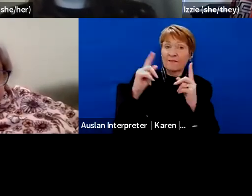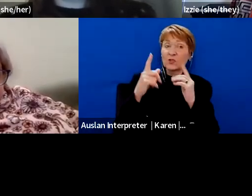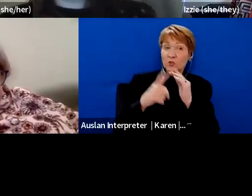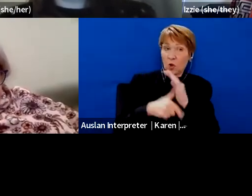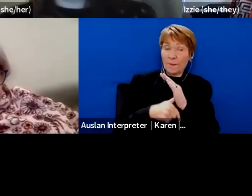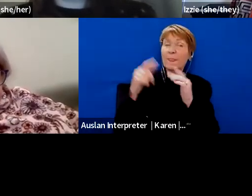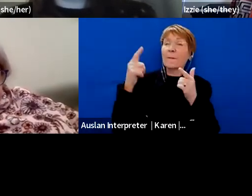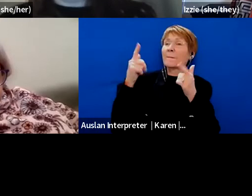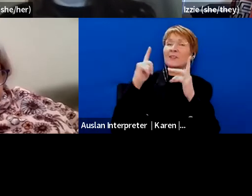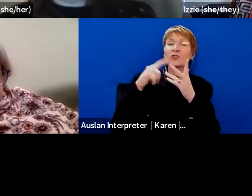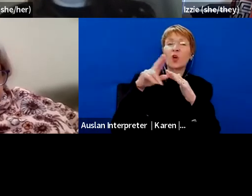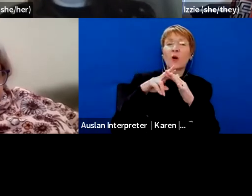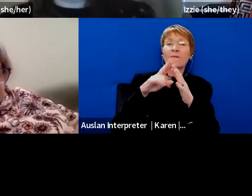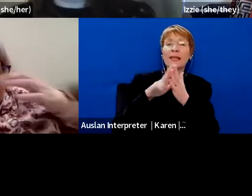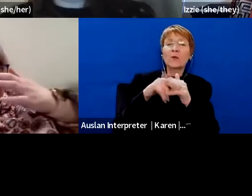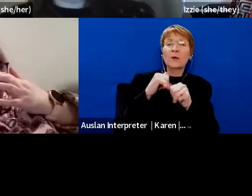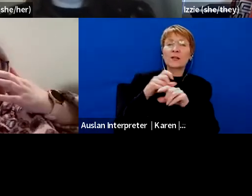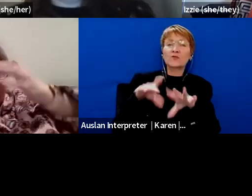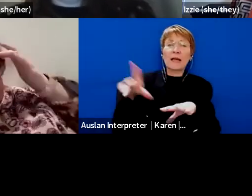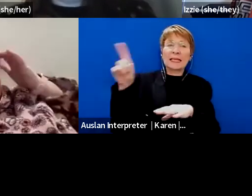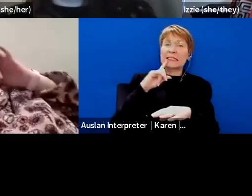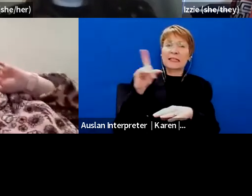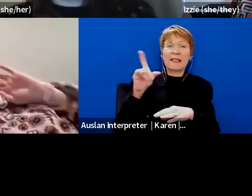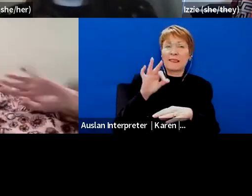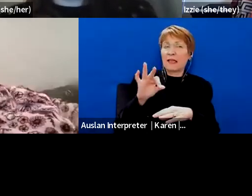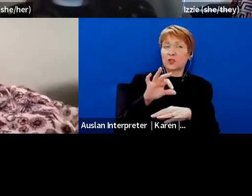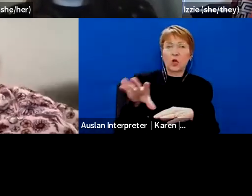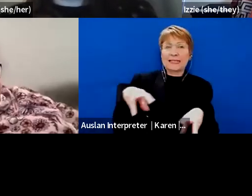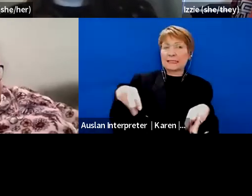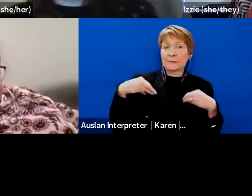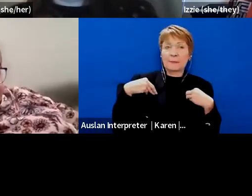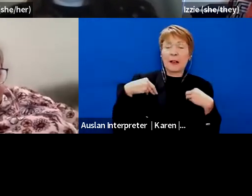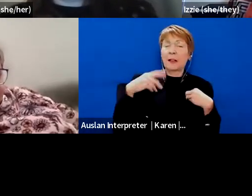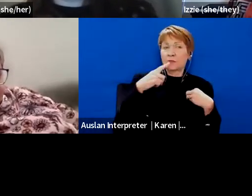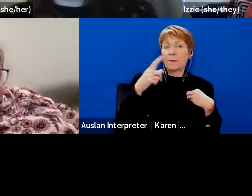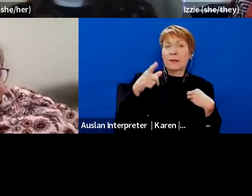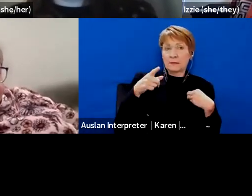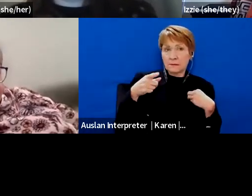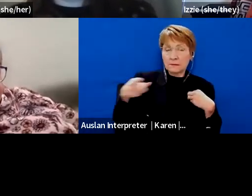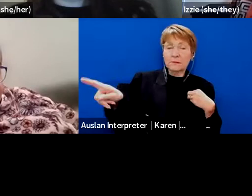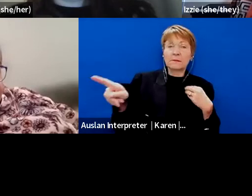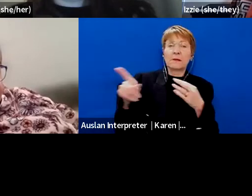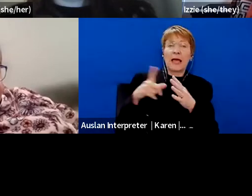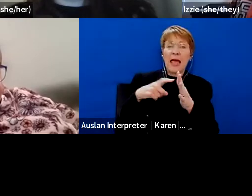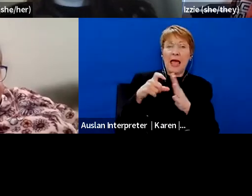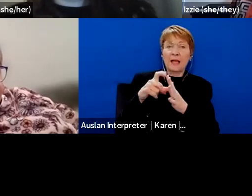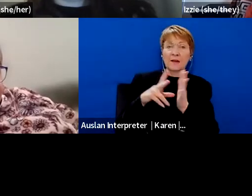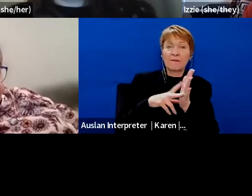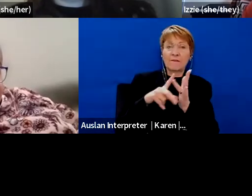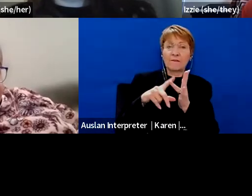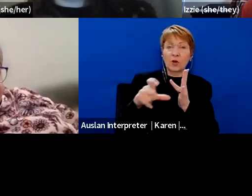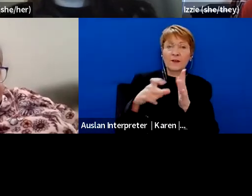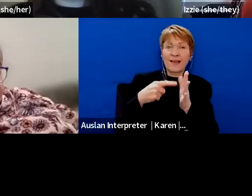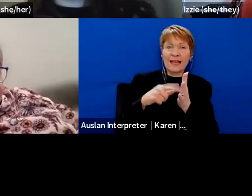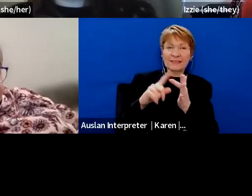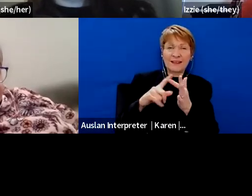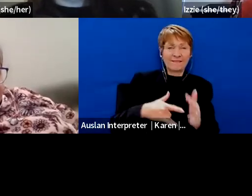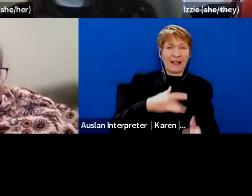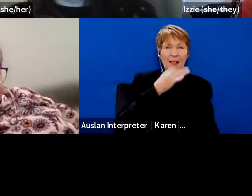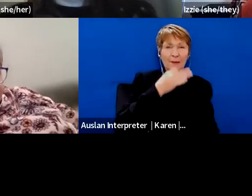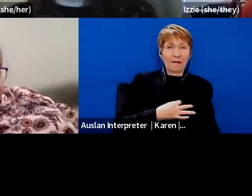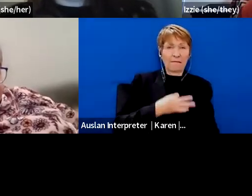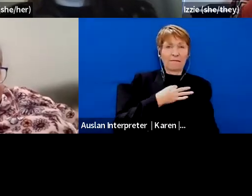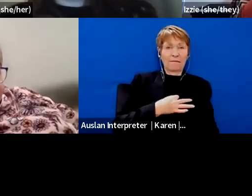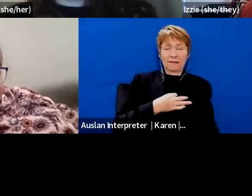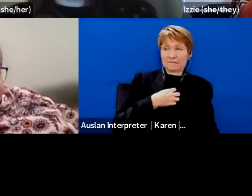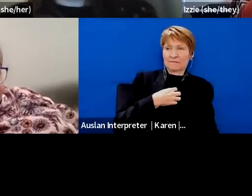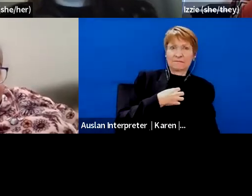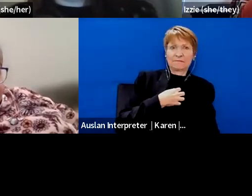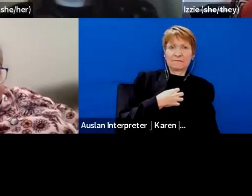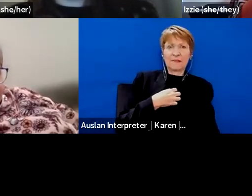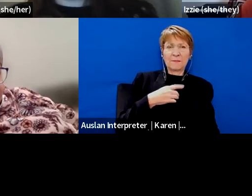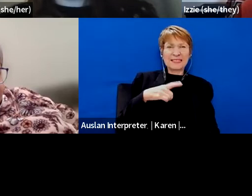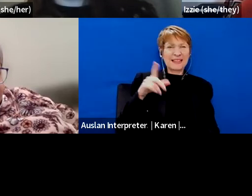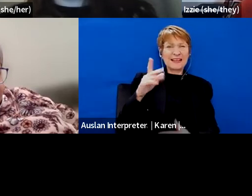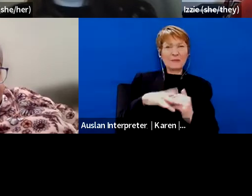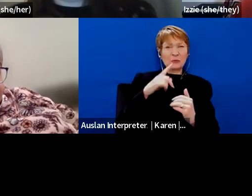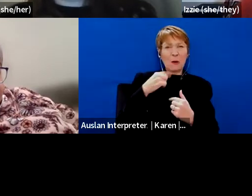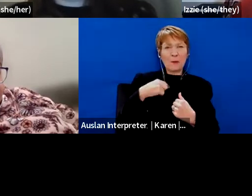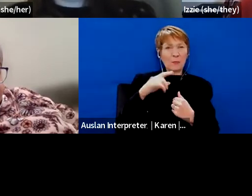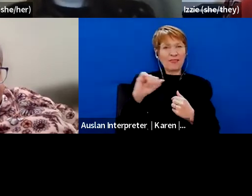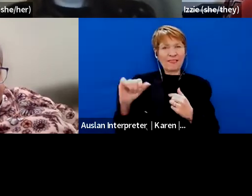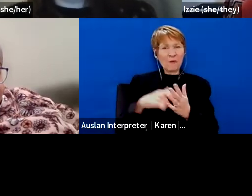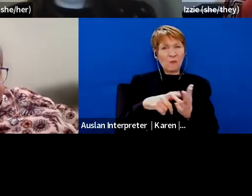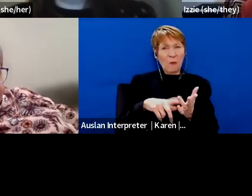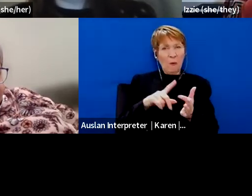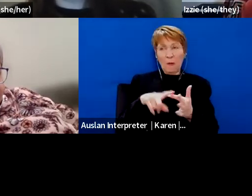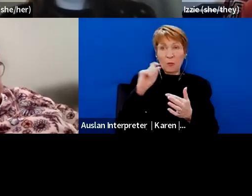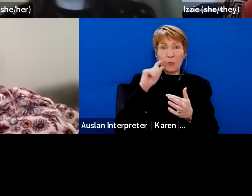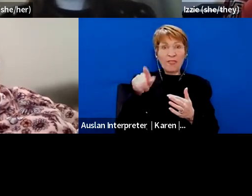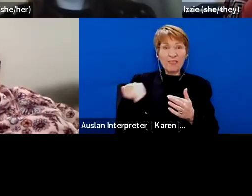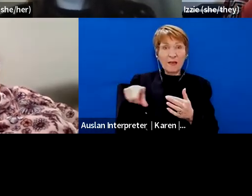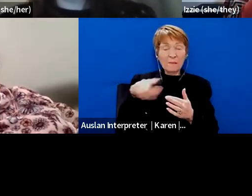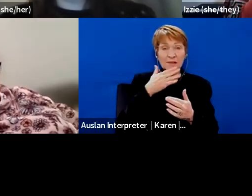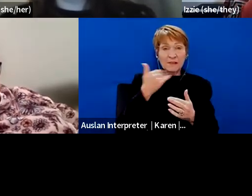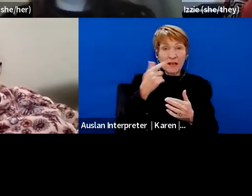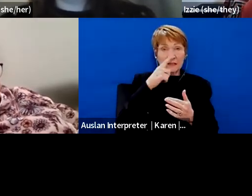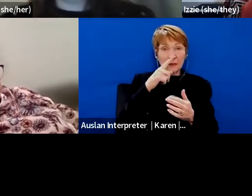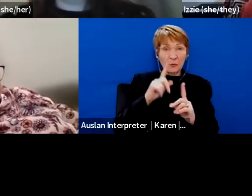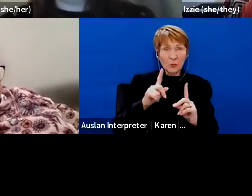And the manager here in Australia at the time was like, This is unacceptable and turned me off to an advocate and I found it quite scary because I wasn't told what their role is are they going to be nice people.